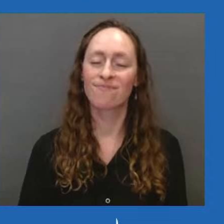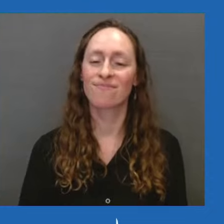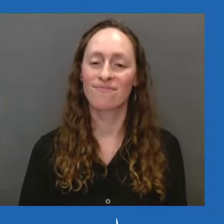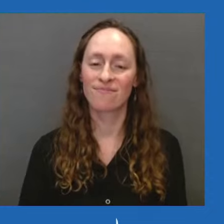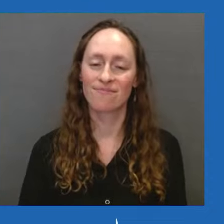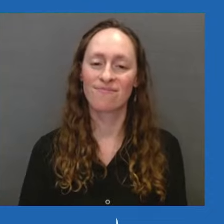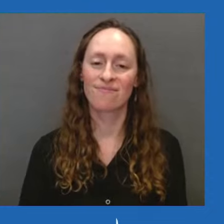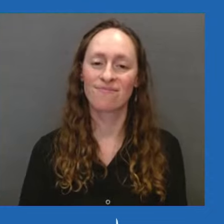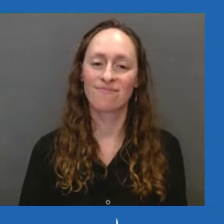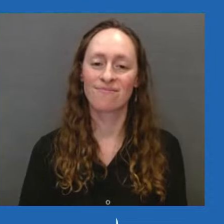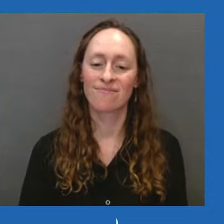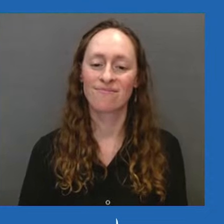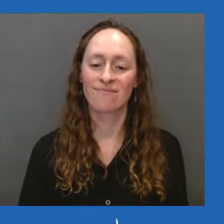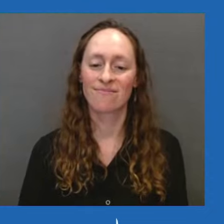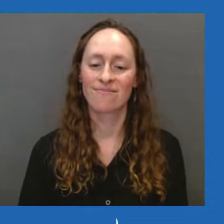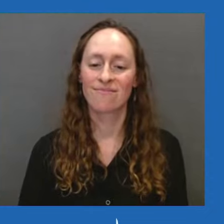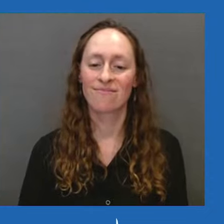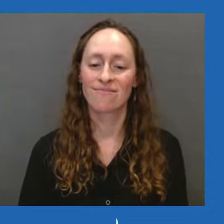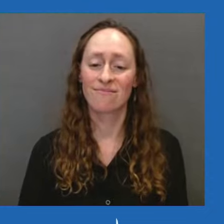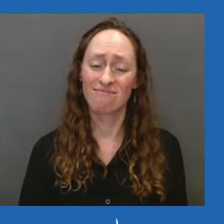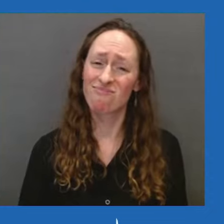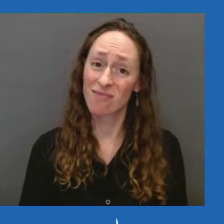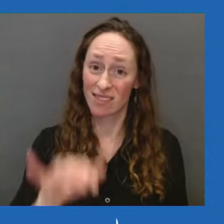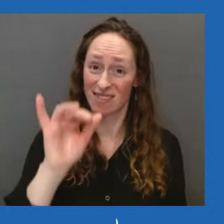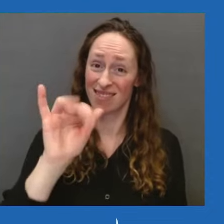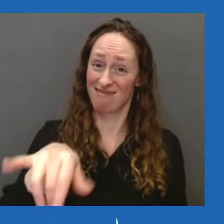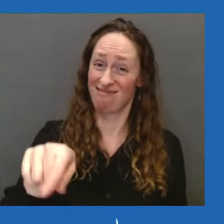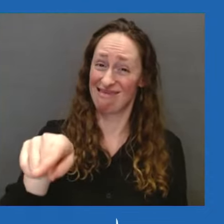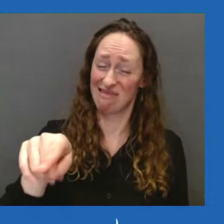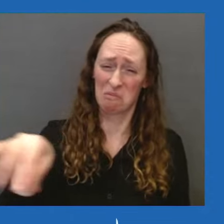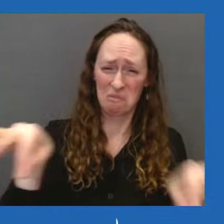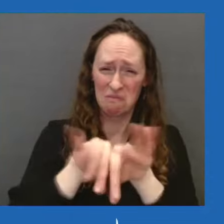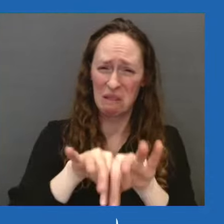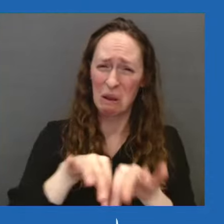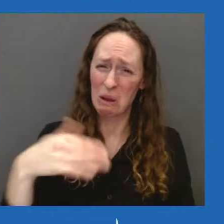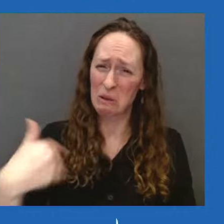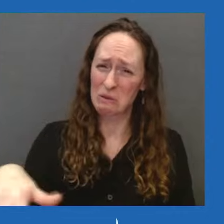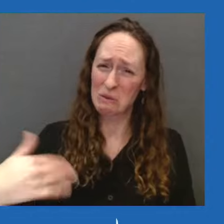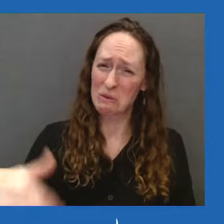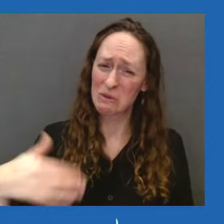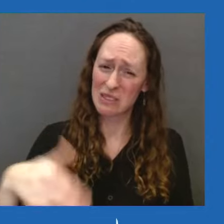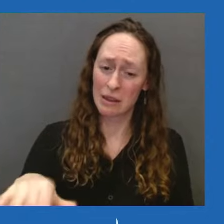Like I said: When I hear climate, I think jobs. Here in Colorado, the wind turbine manufacturing